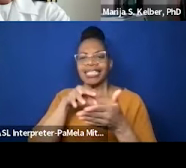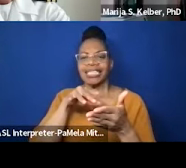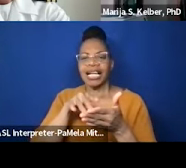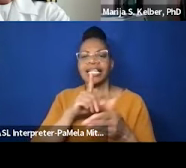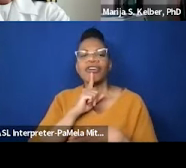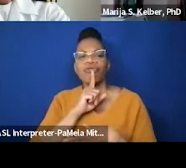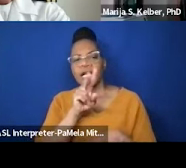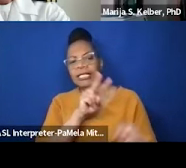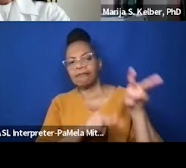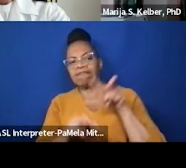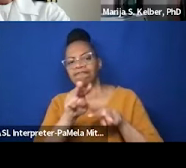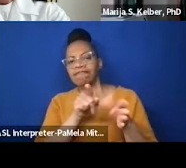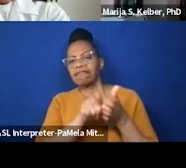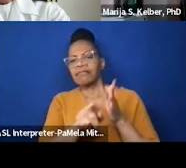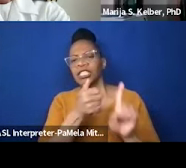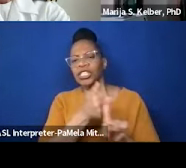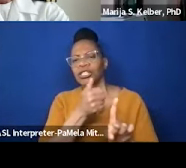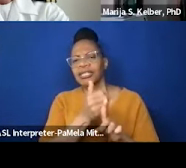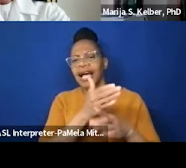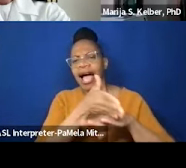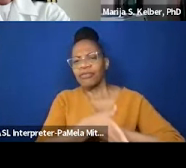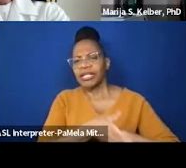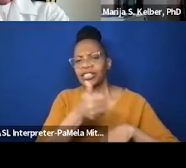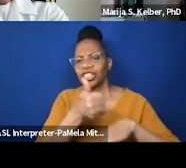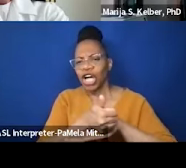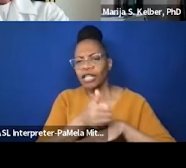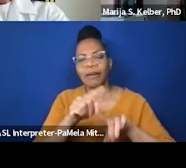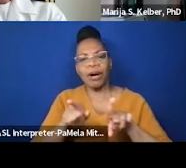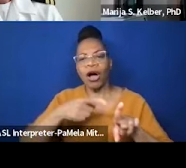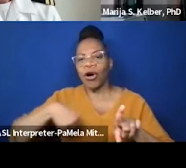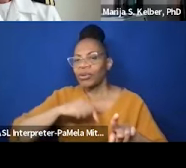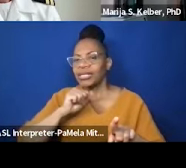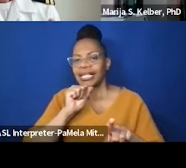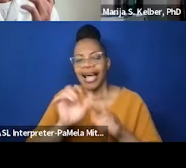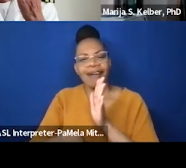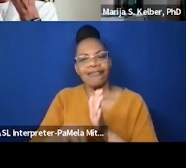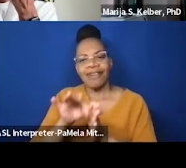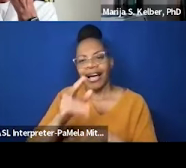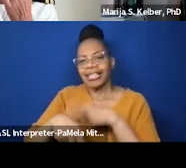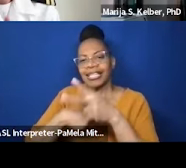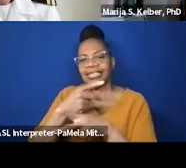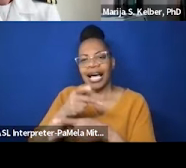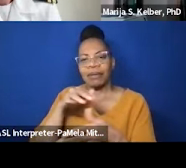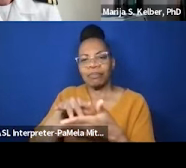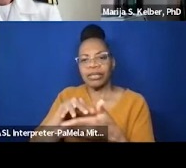in the aftermath of criminal charges. But we didn't find any of these studies. The studies were more sort of like historical look